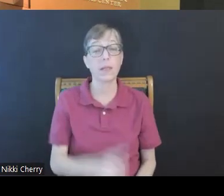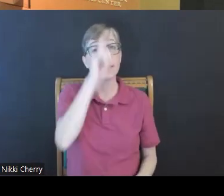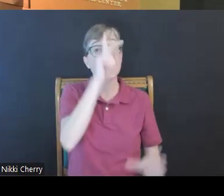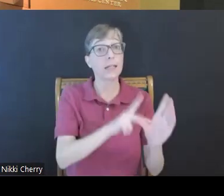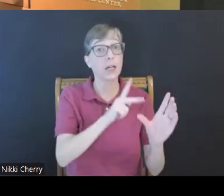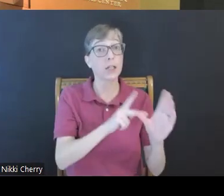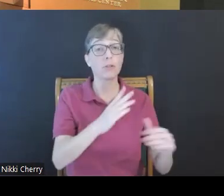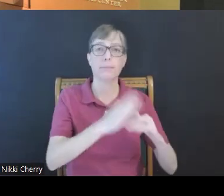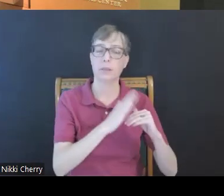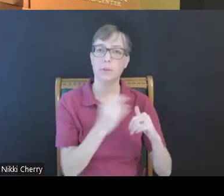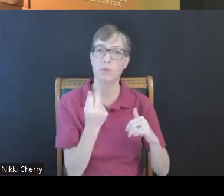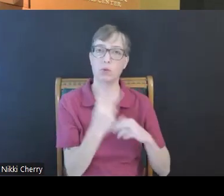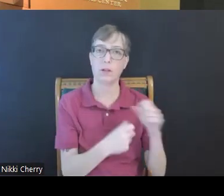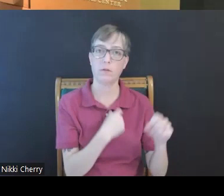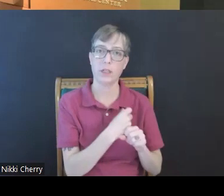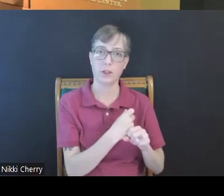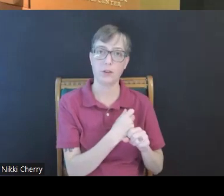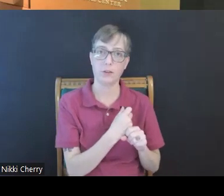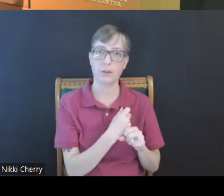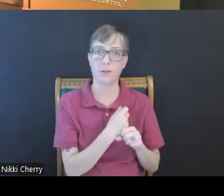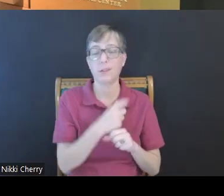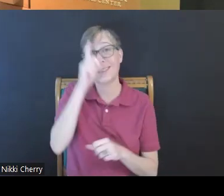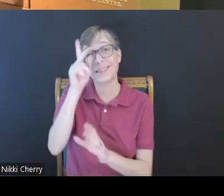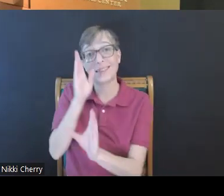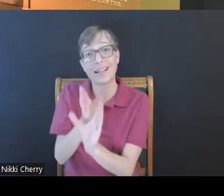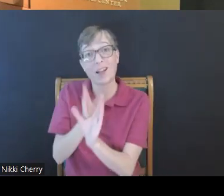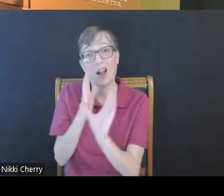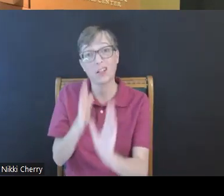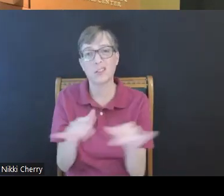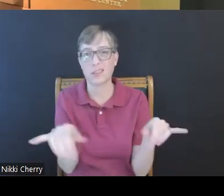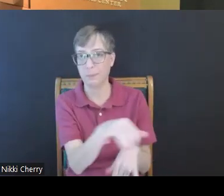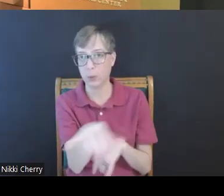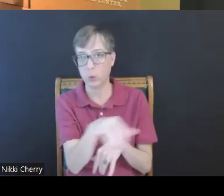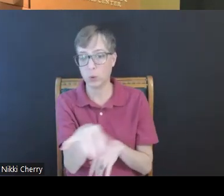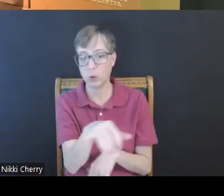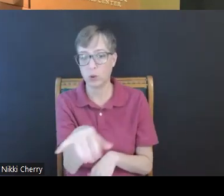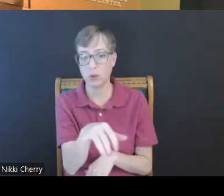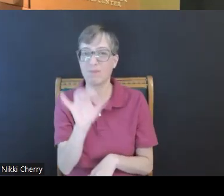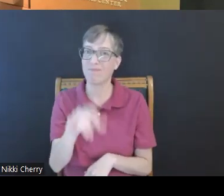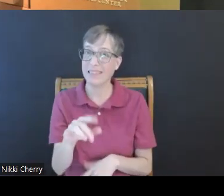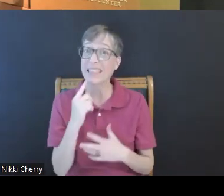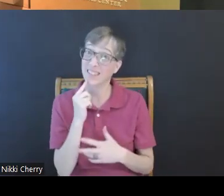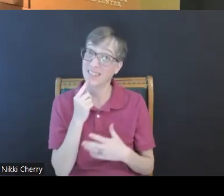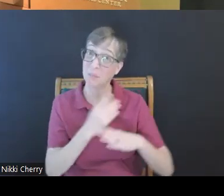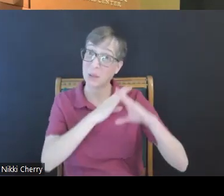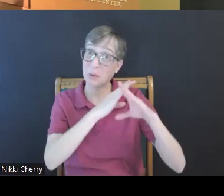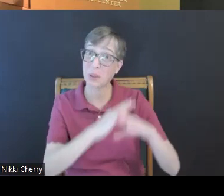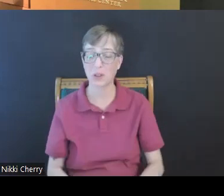very similar uh you know I think that's one of the real barriers uh so we have thought uh you